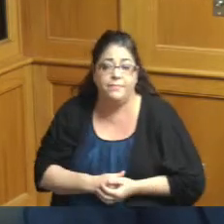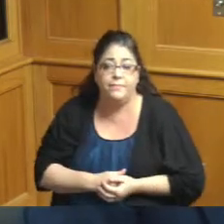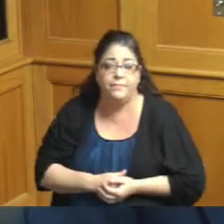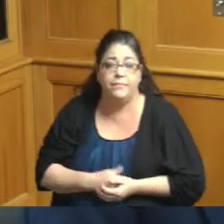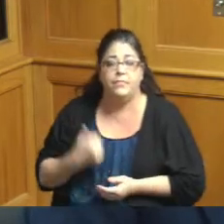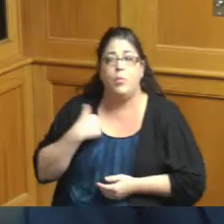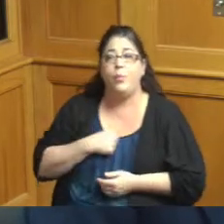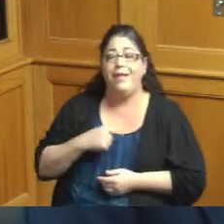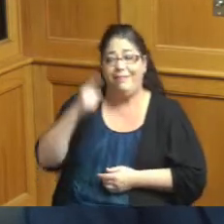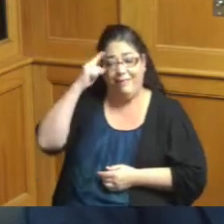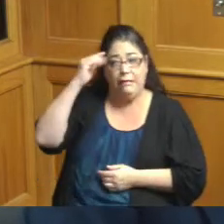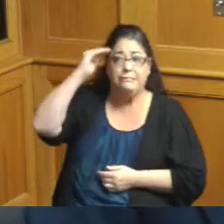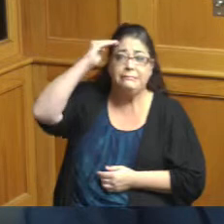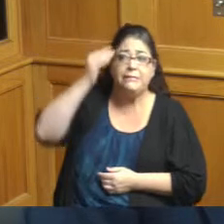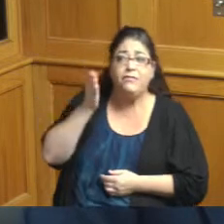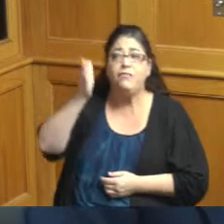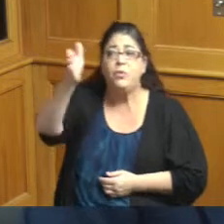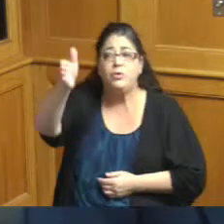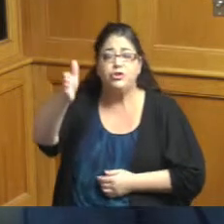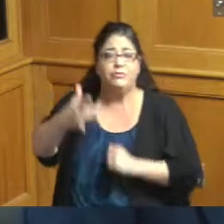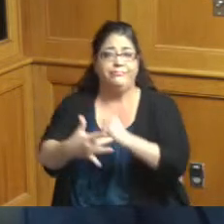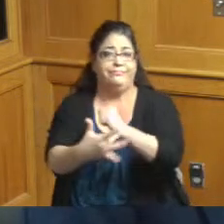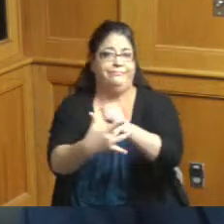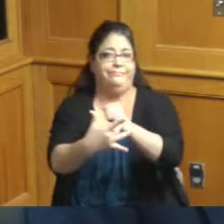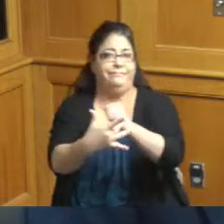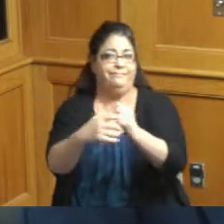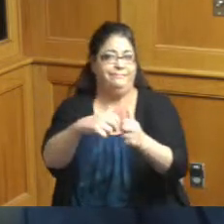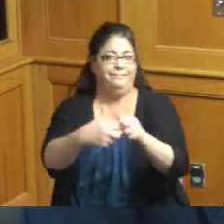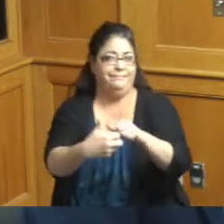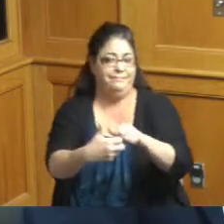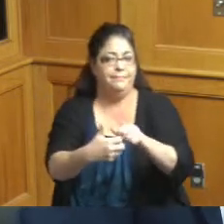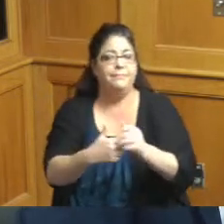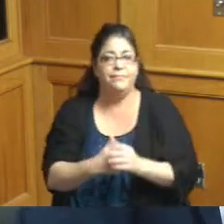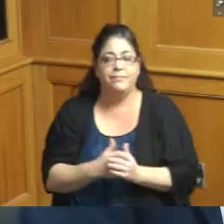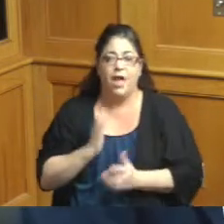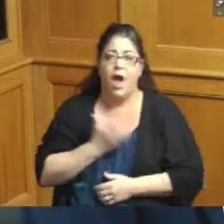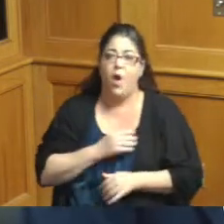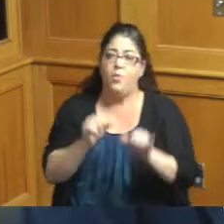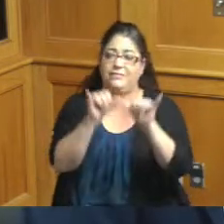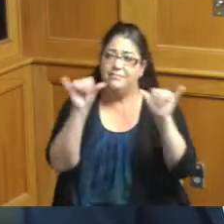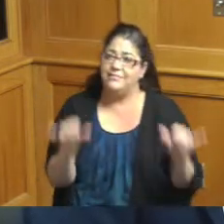biggest future concerns related to technology and our case management system which I'm sure you'll